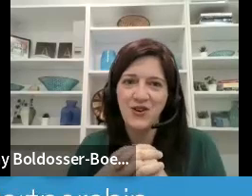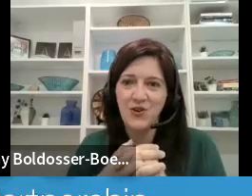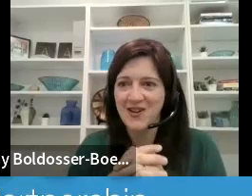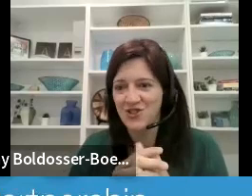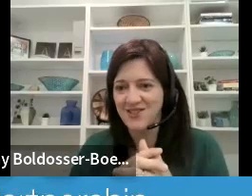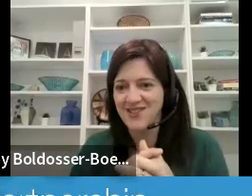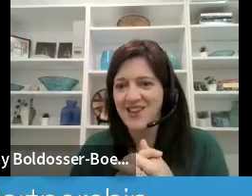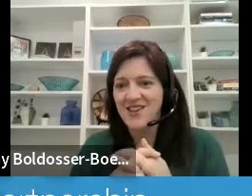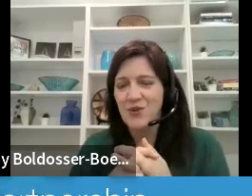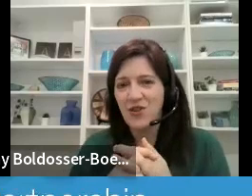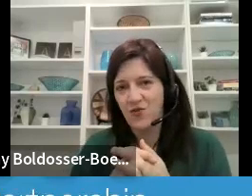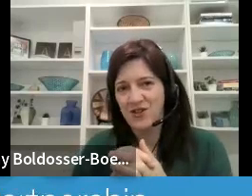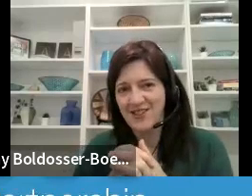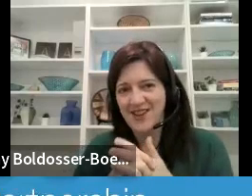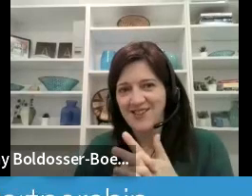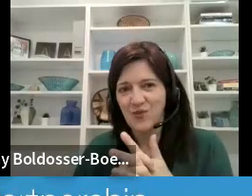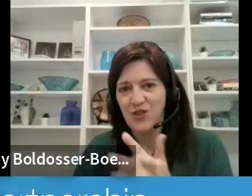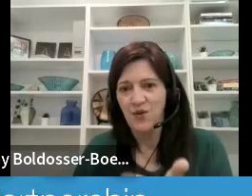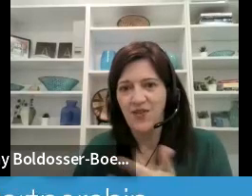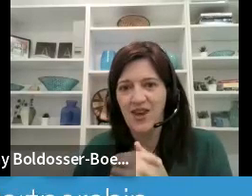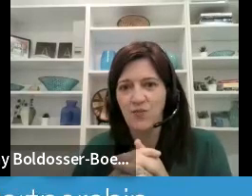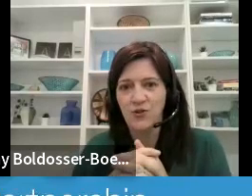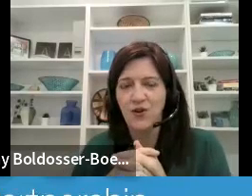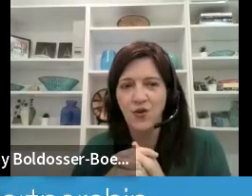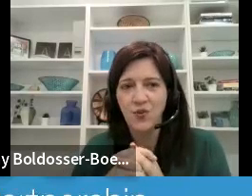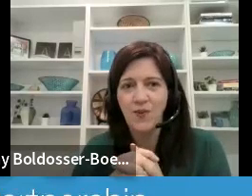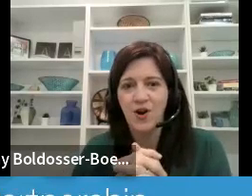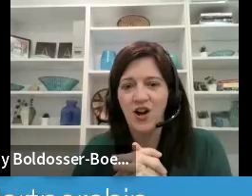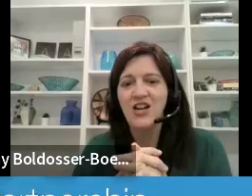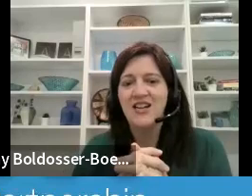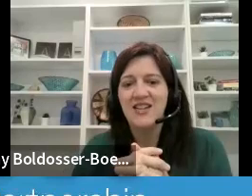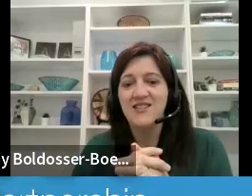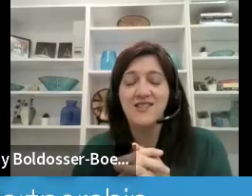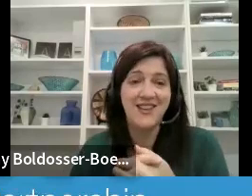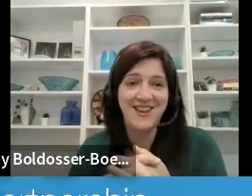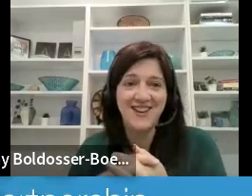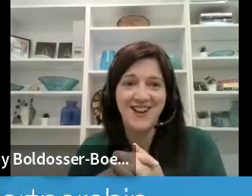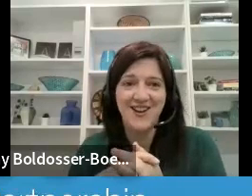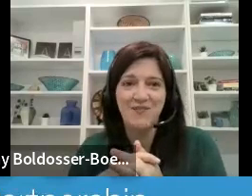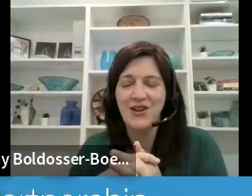Thank you for your good questions. We look forward to connecting with you on that April 24th webinar and to seeing many